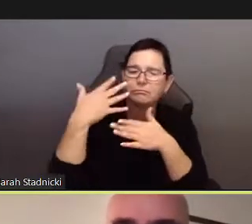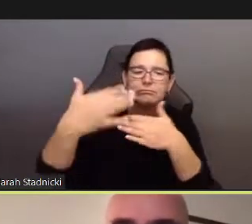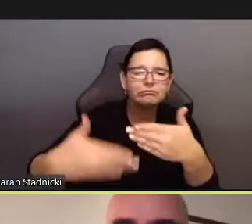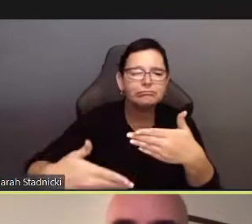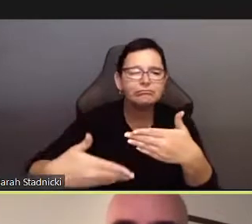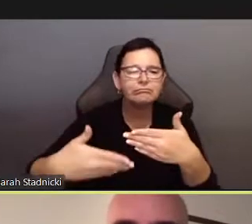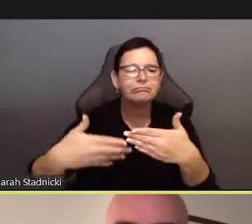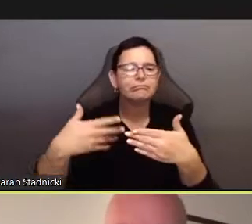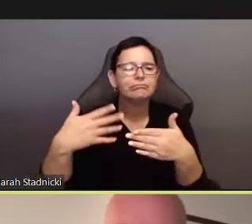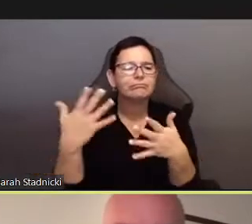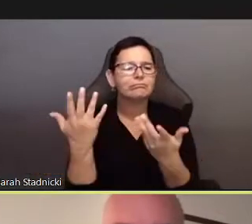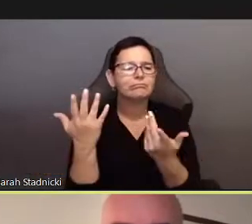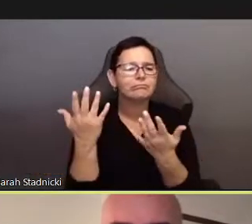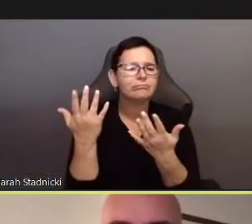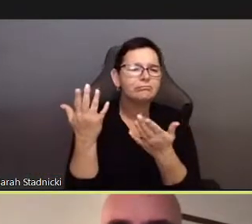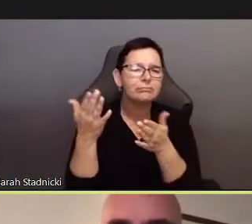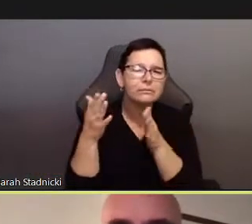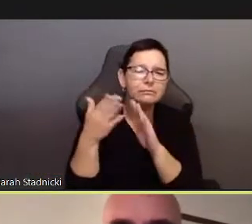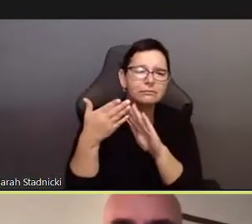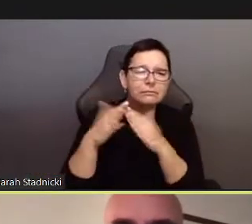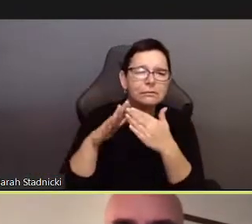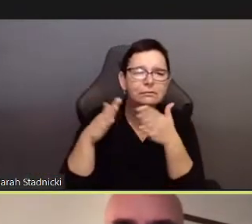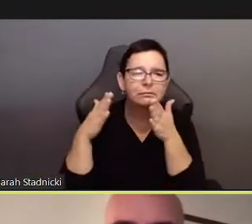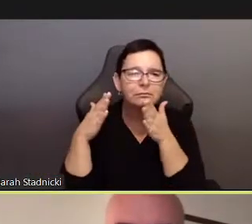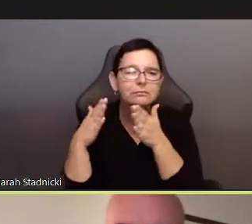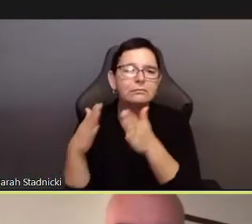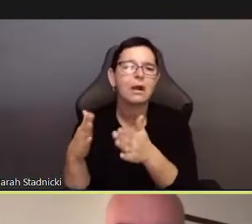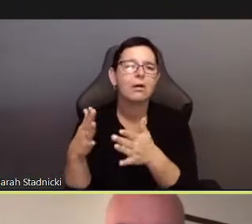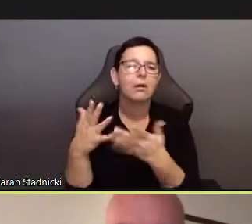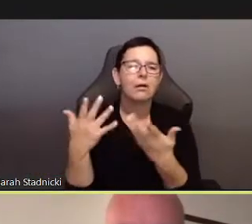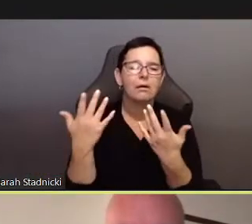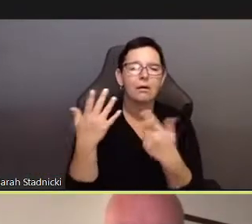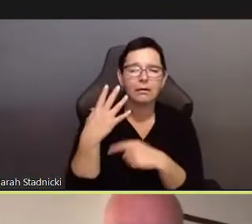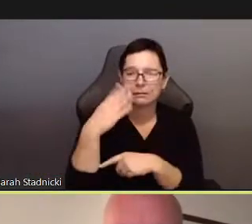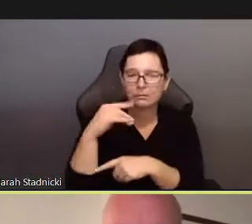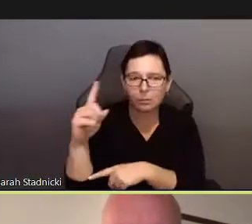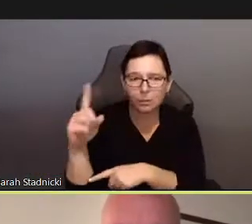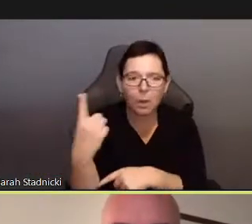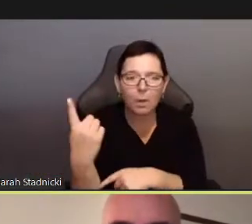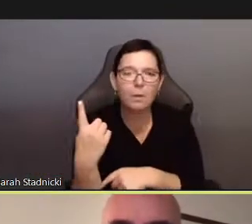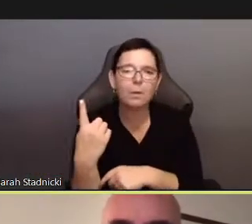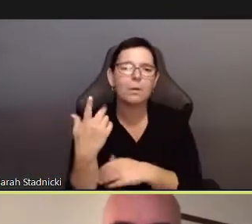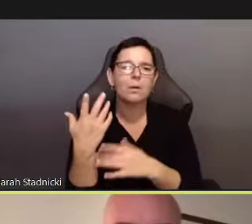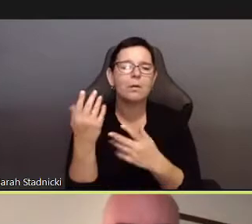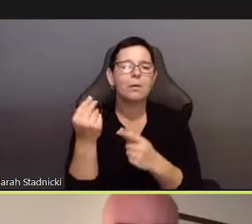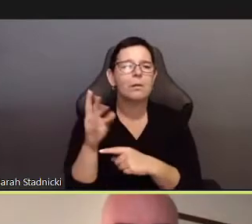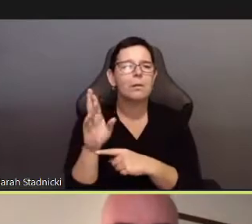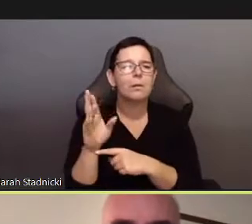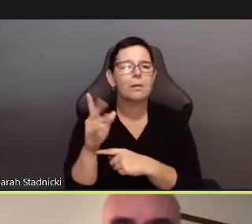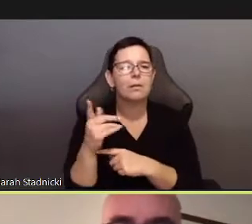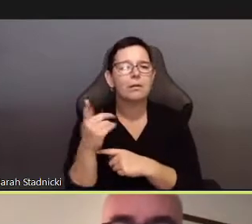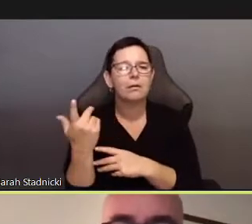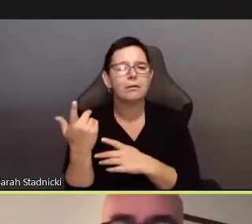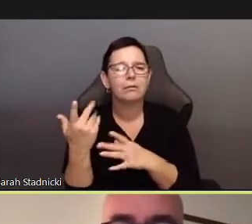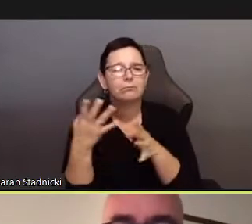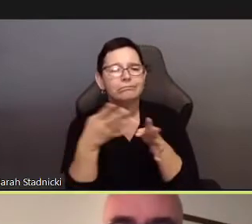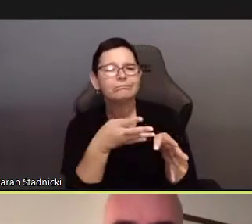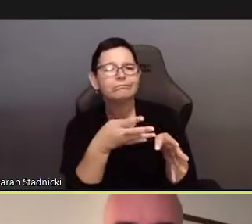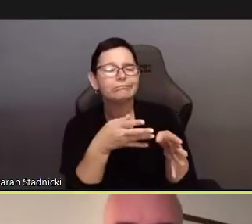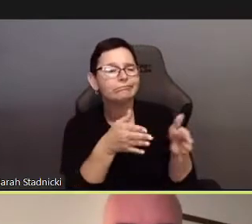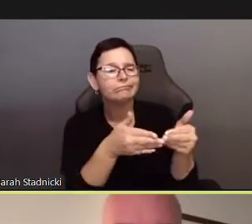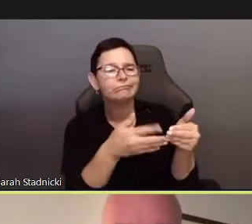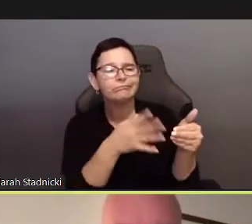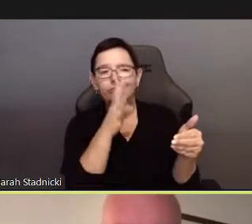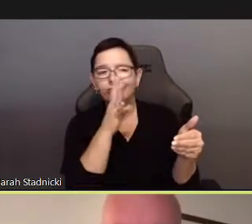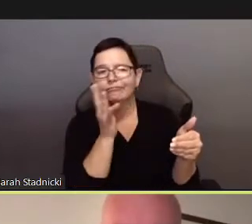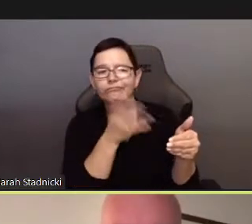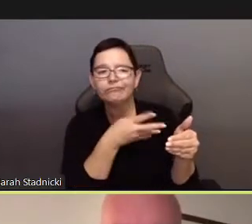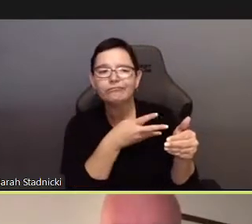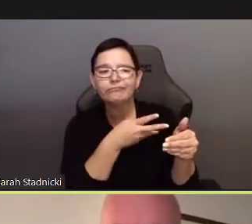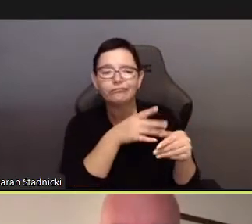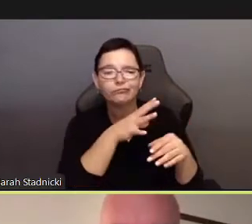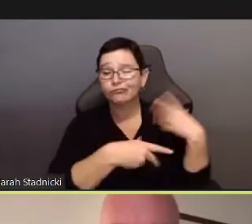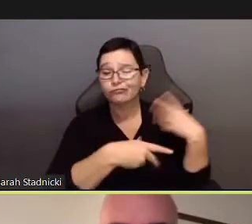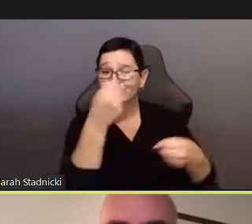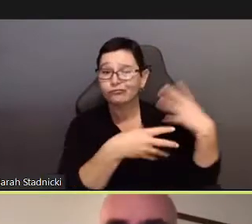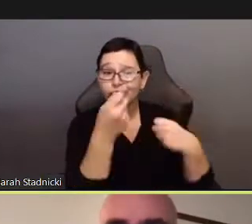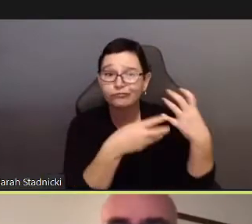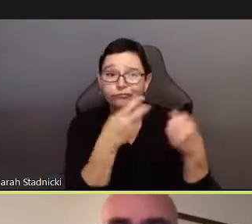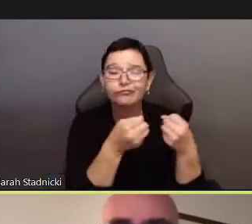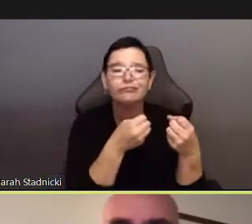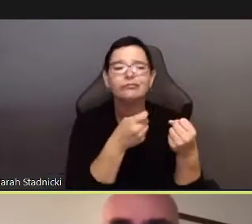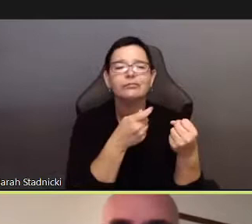enable us to conceptualize a queer ethos and erotics of finitude.